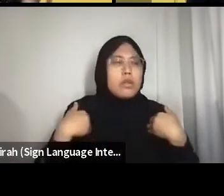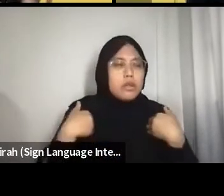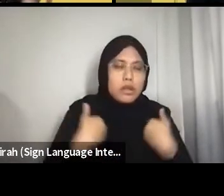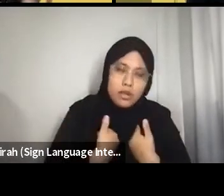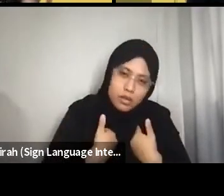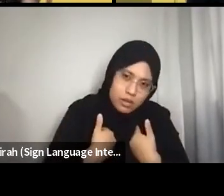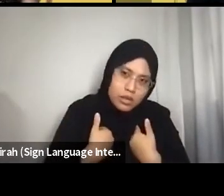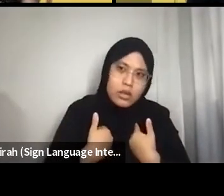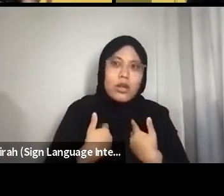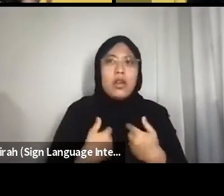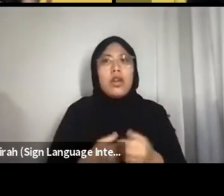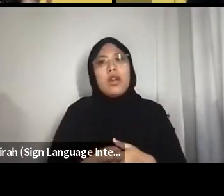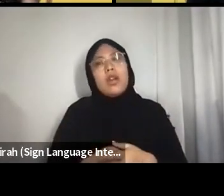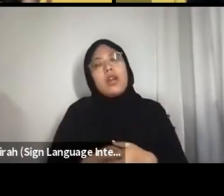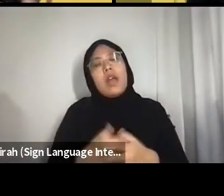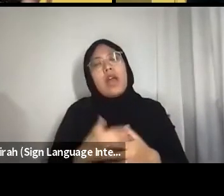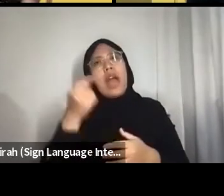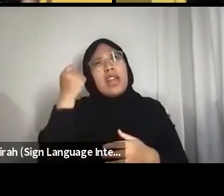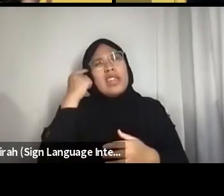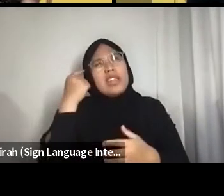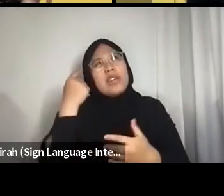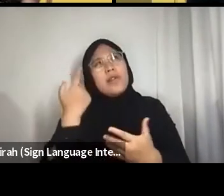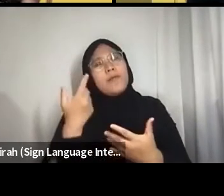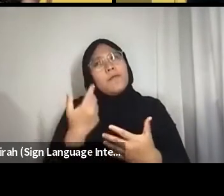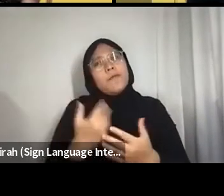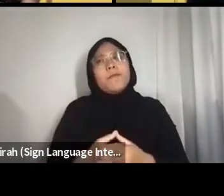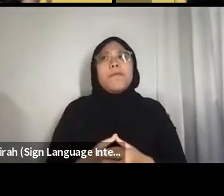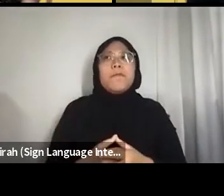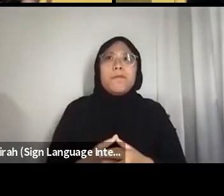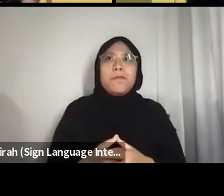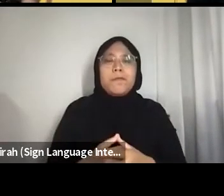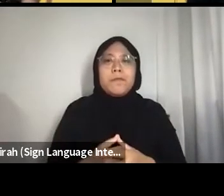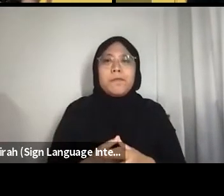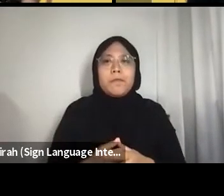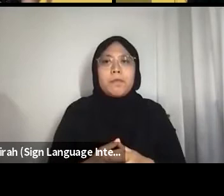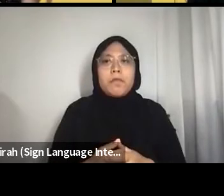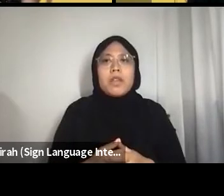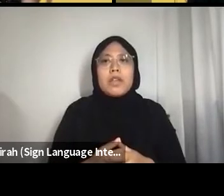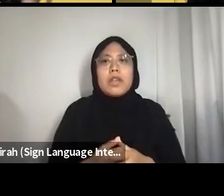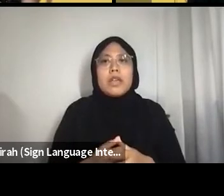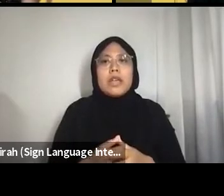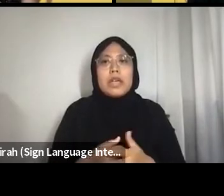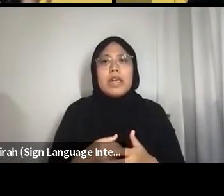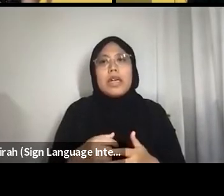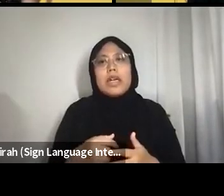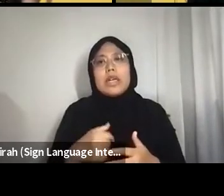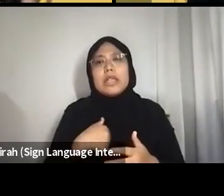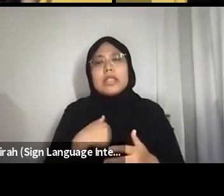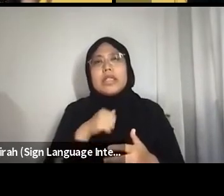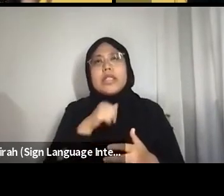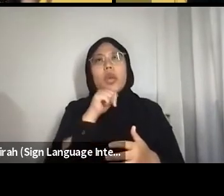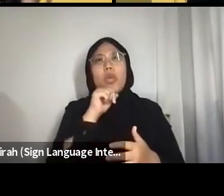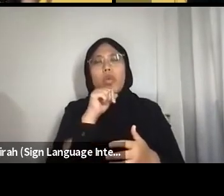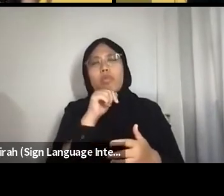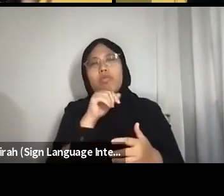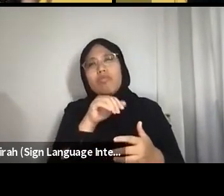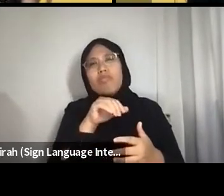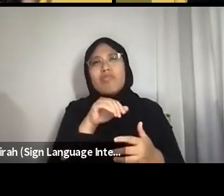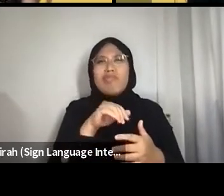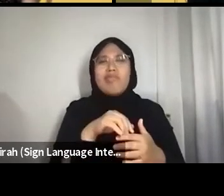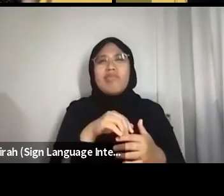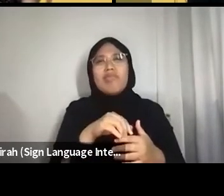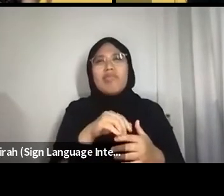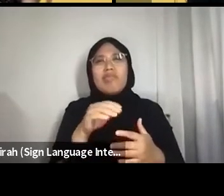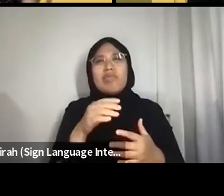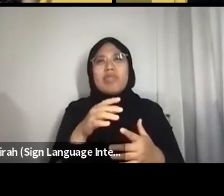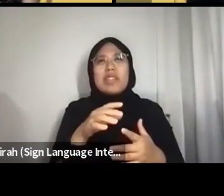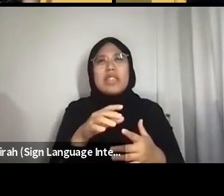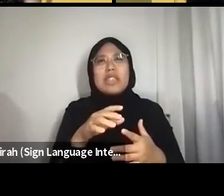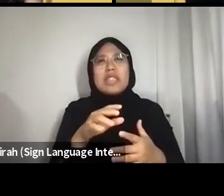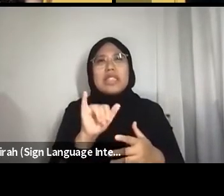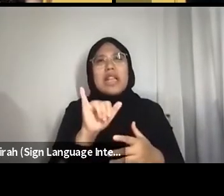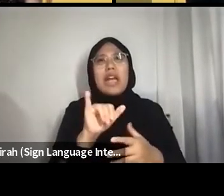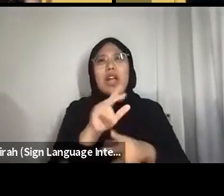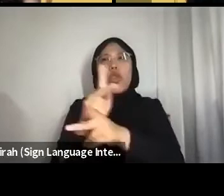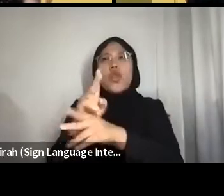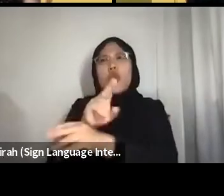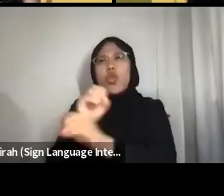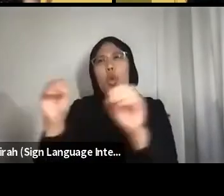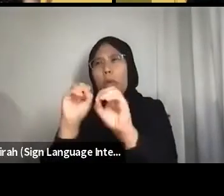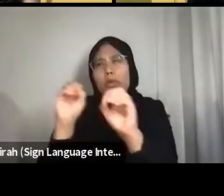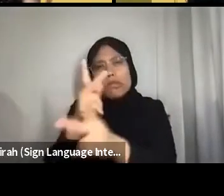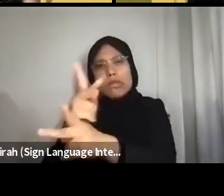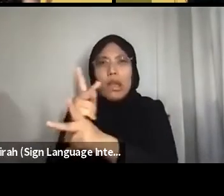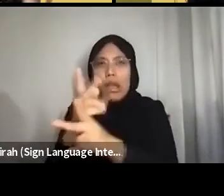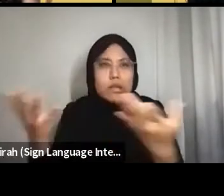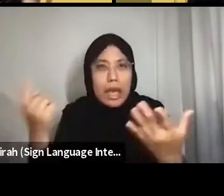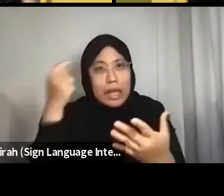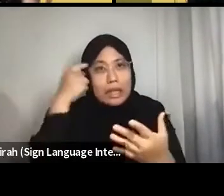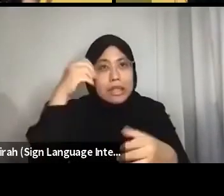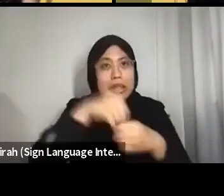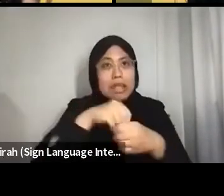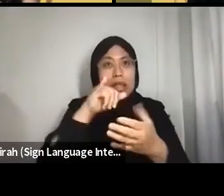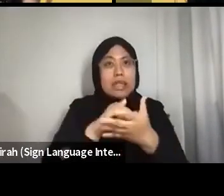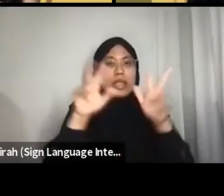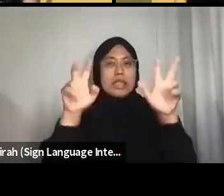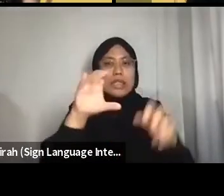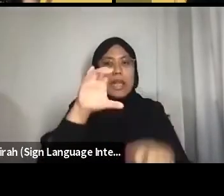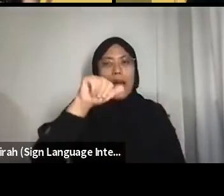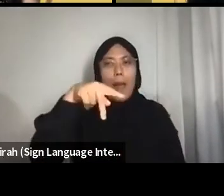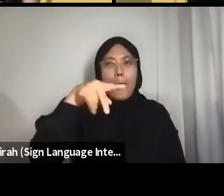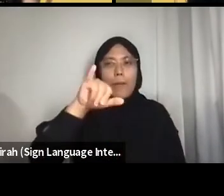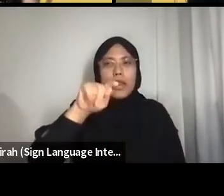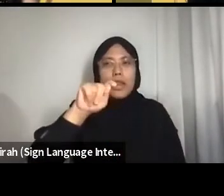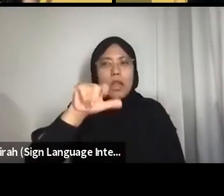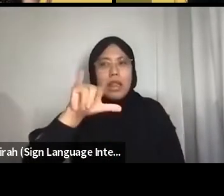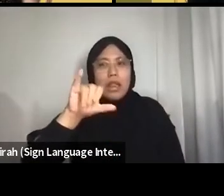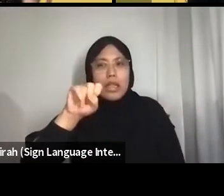It’s reductive, but nobody cares, I think, in this capitalistic way of living.